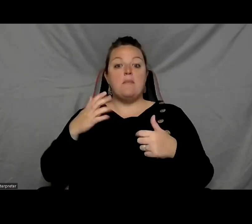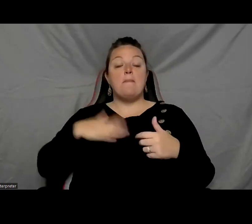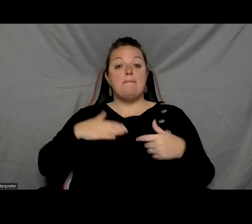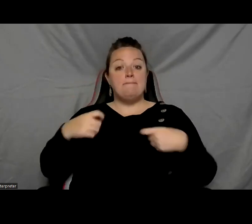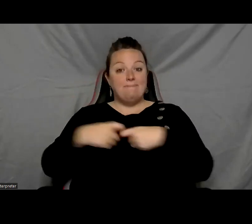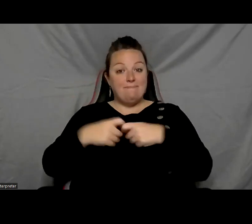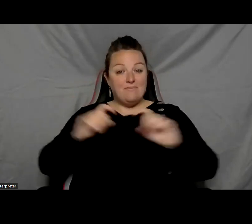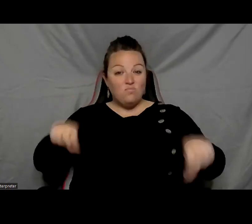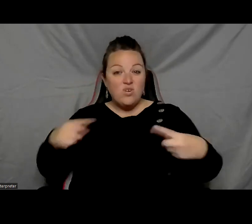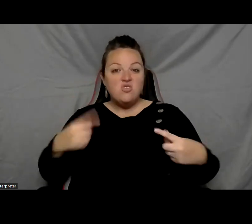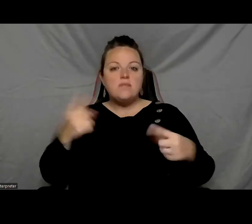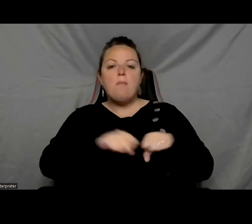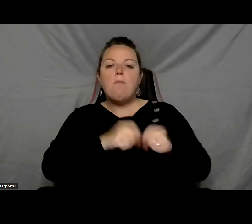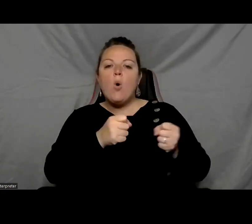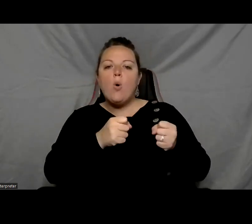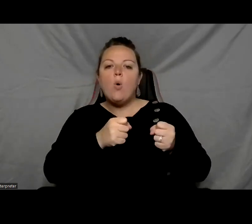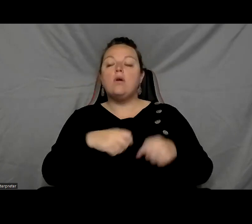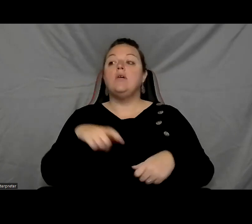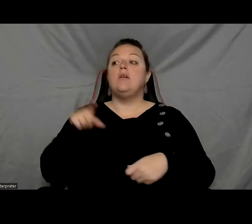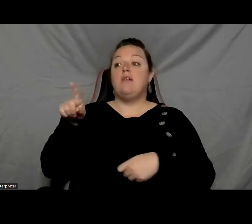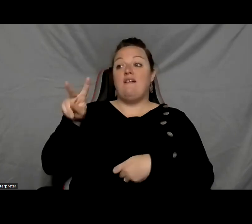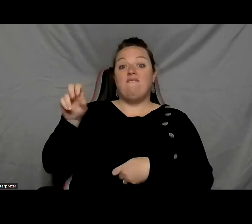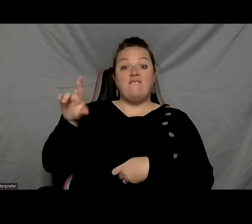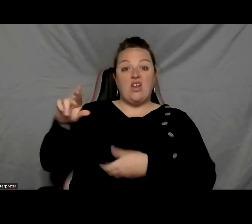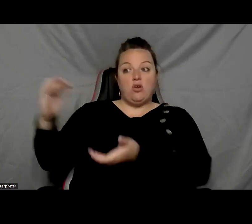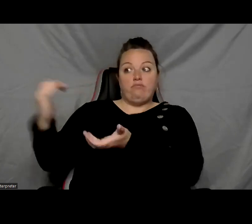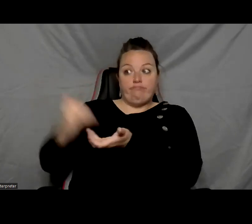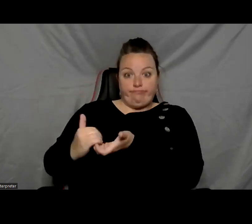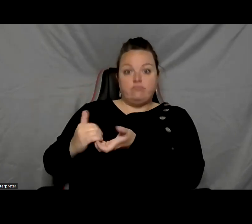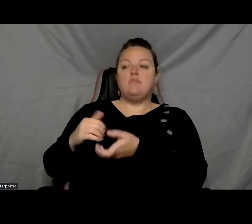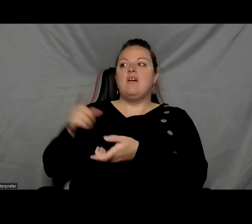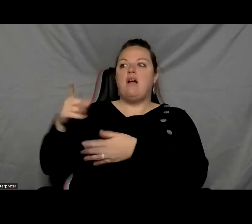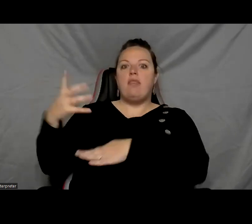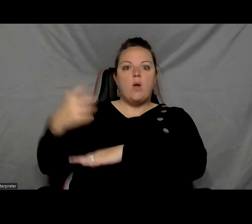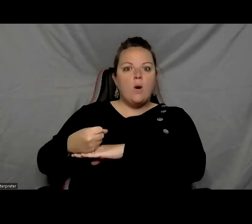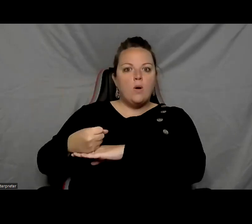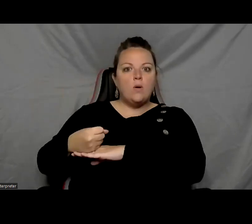wheelchair, the vendor who I'd been to for a long time that closed, which meant I really